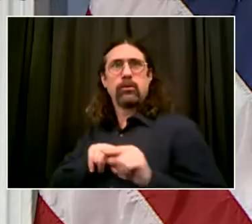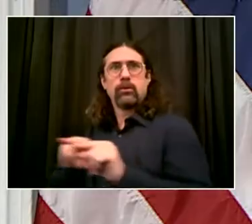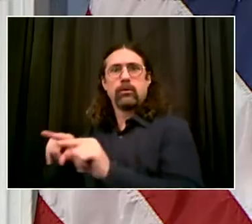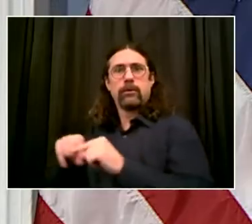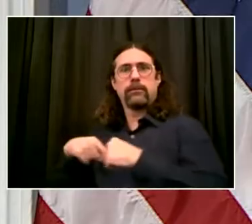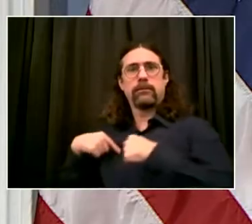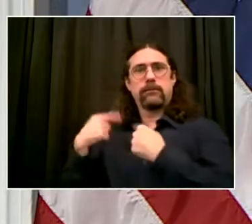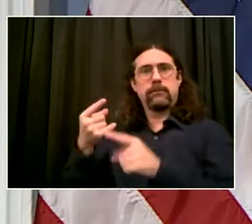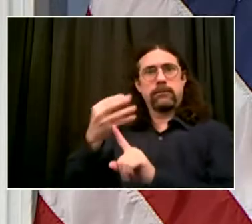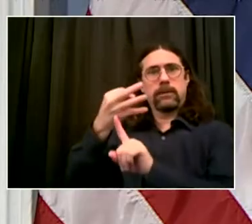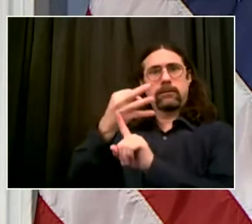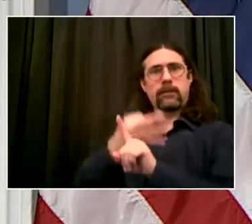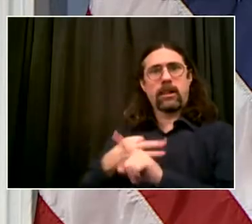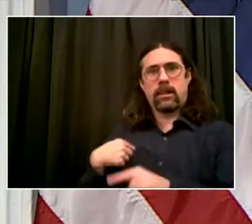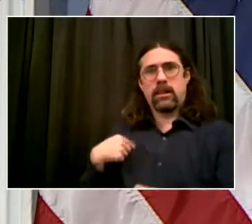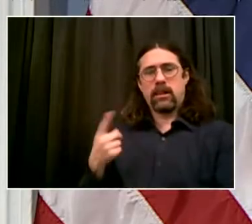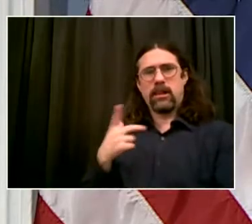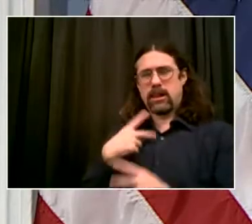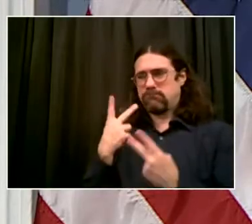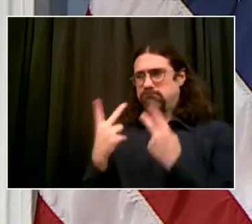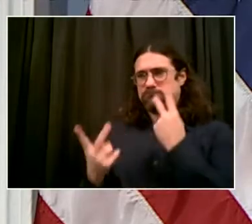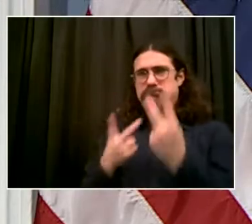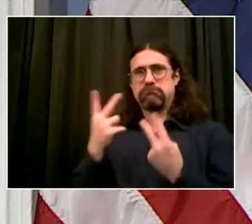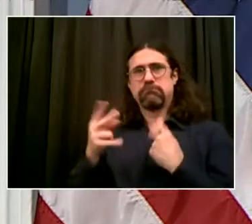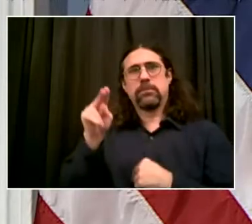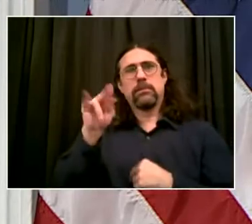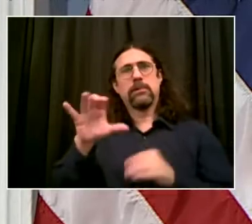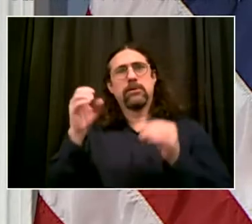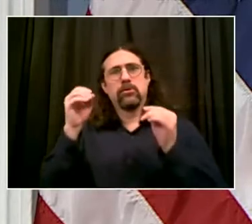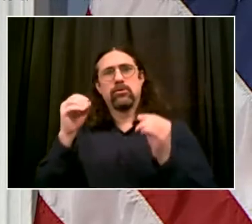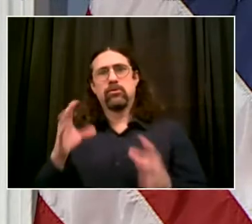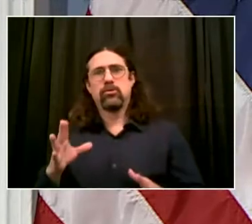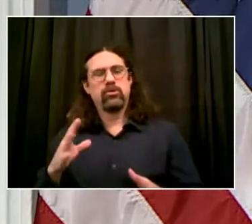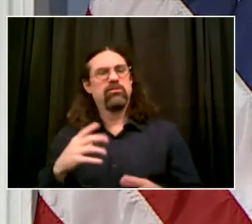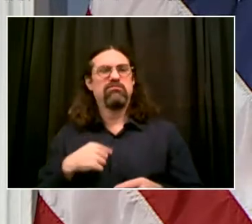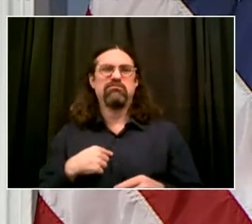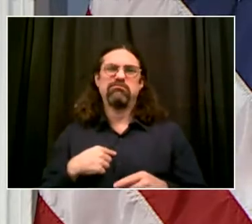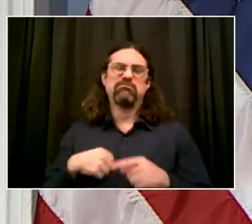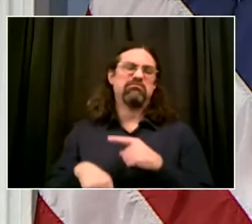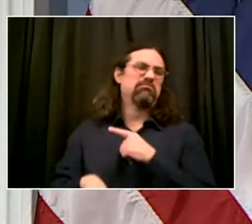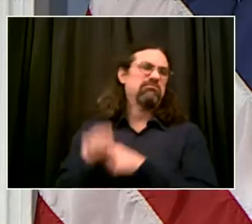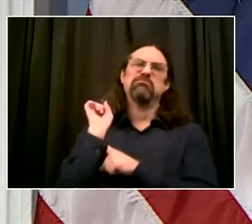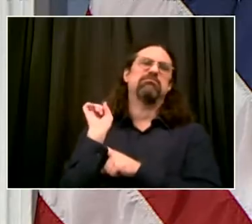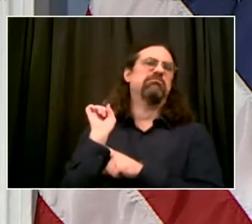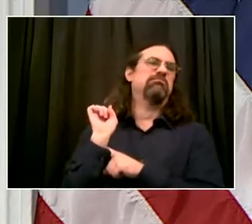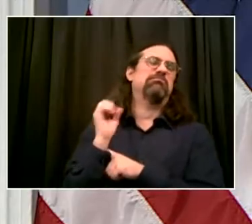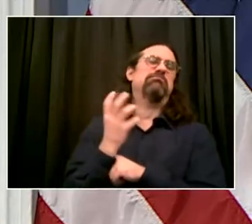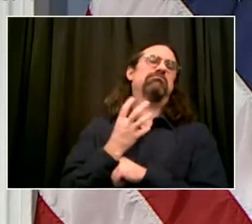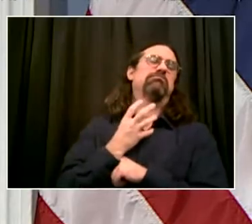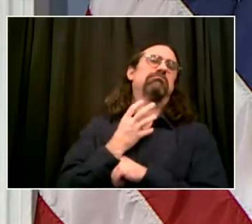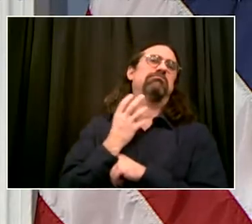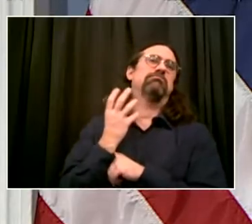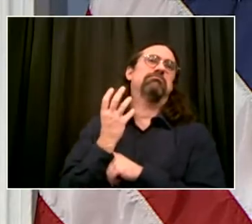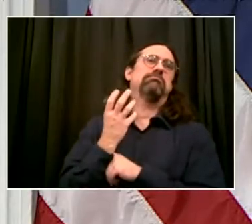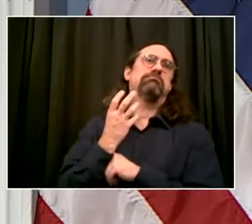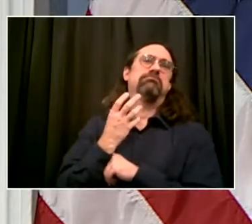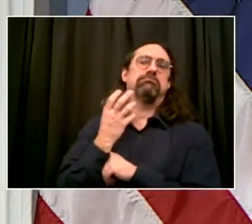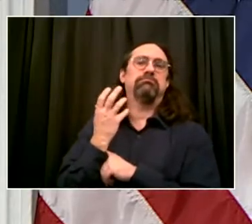CHILDREN AND THEIR GOING TOTO CLOSE THE COVID ACHIEVEMENT GAP. IT IS NOT GOING TO TAKE THEM TWO